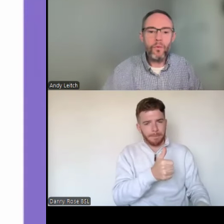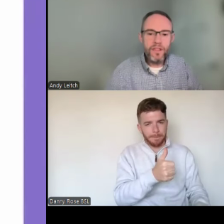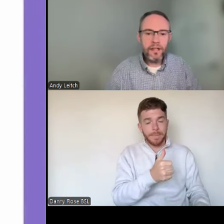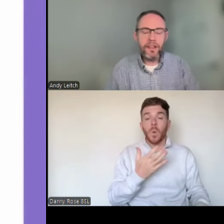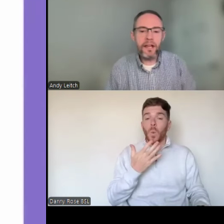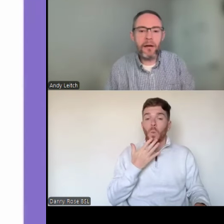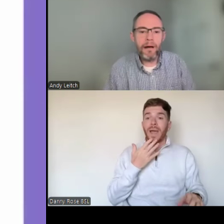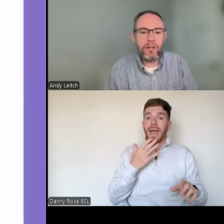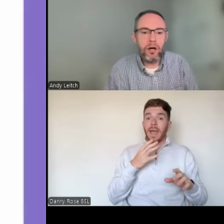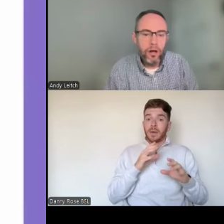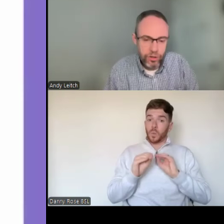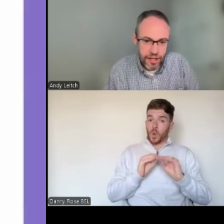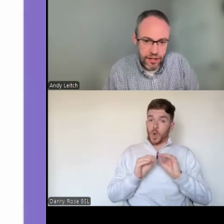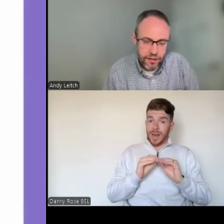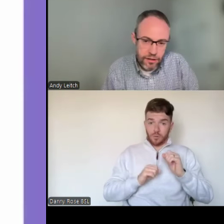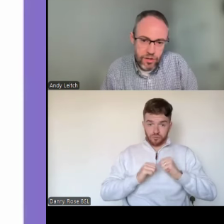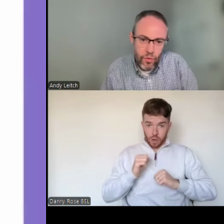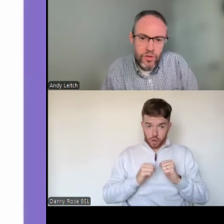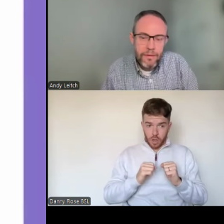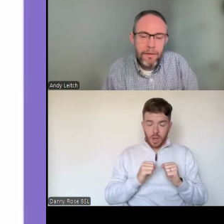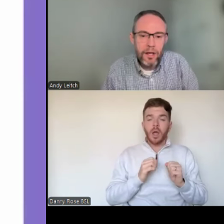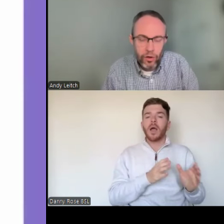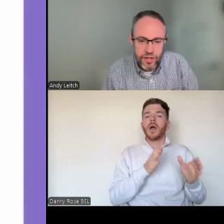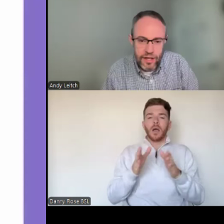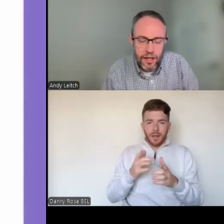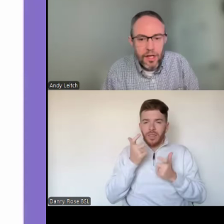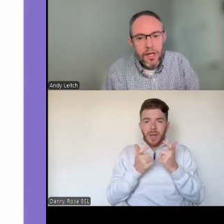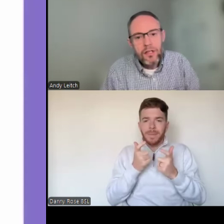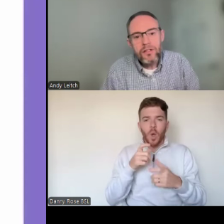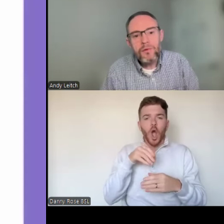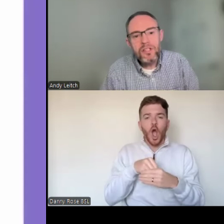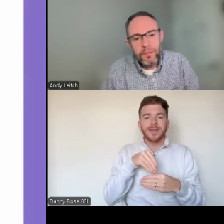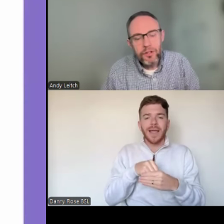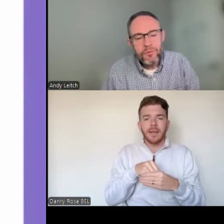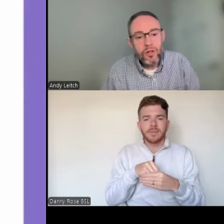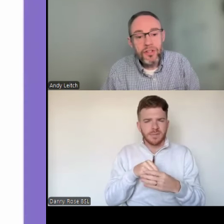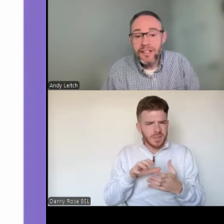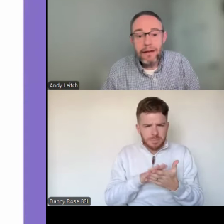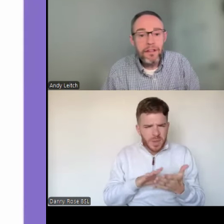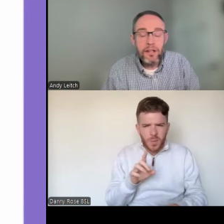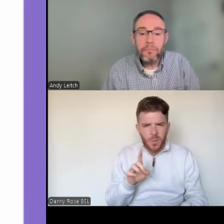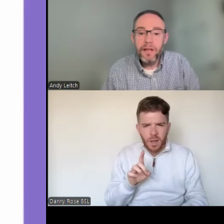we then think about our content. What do we mean by content? In simple terms, content is everything